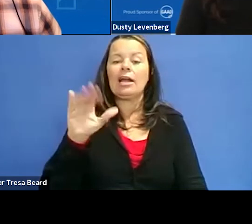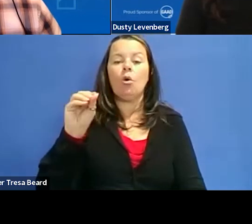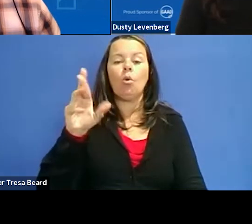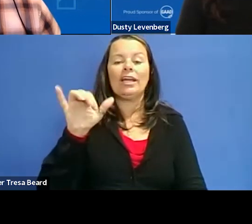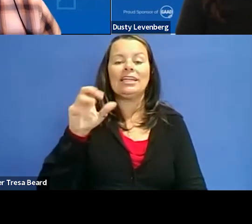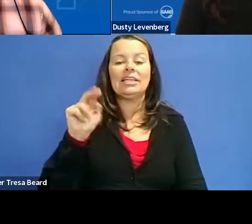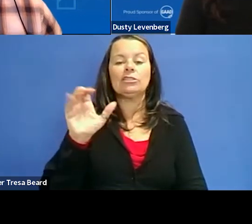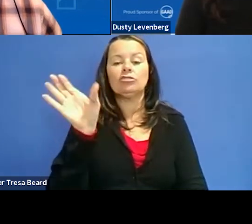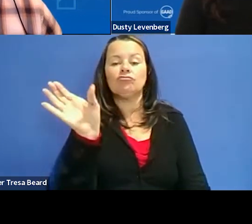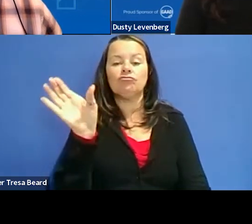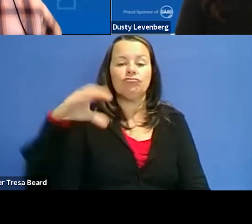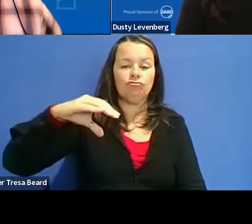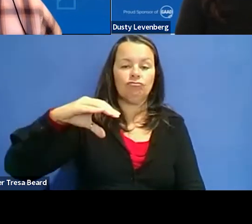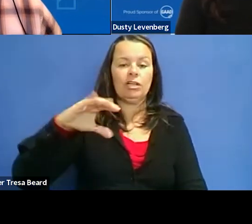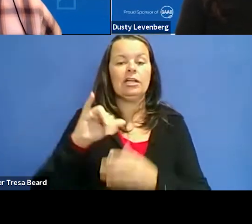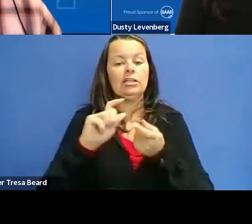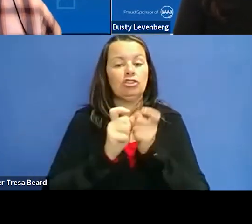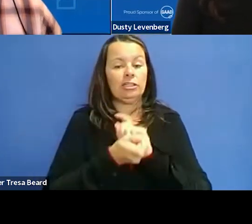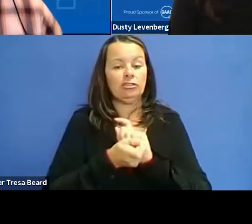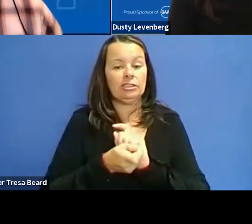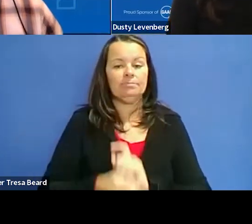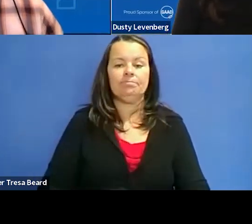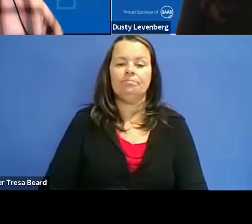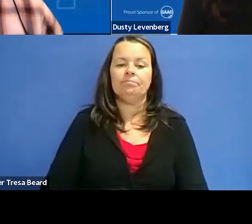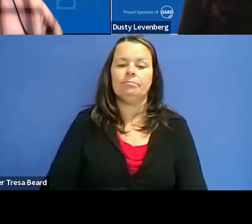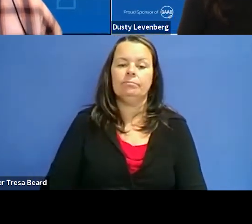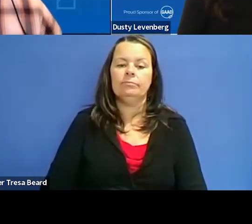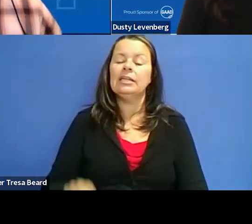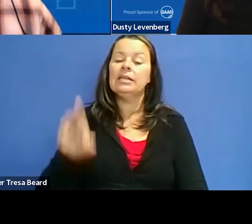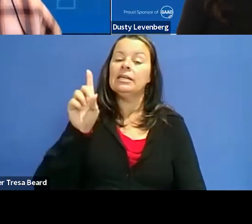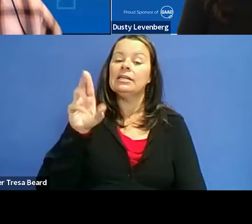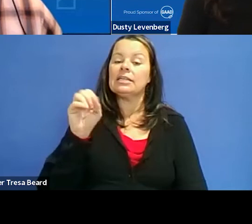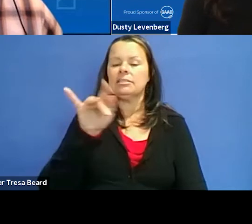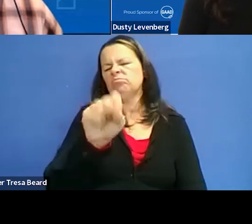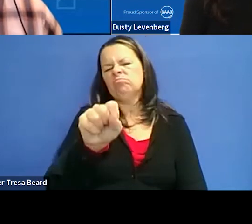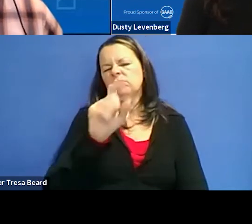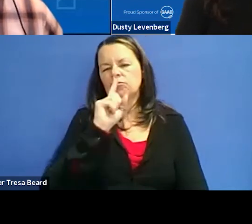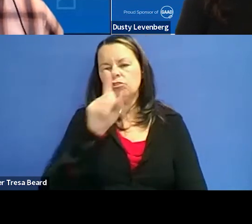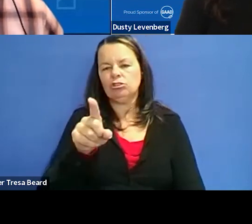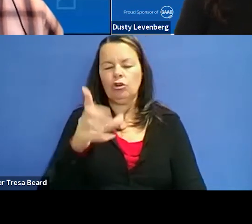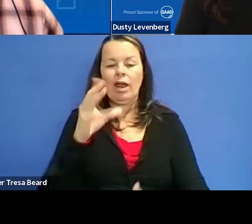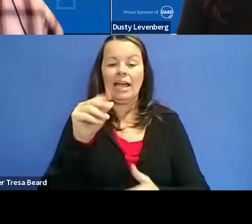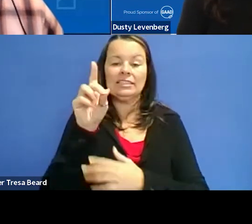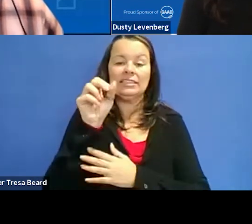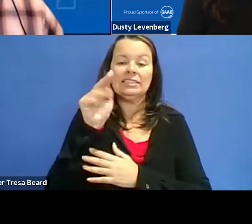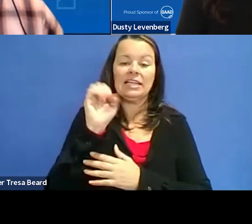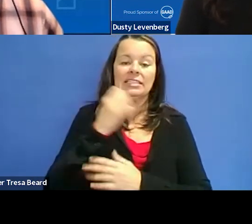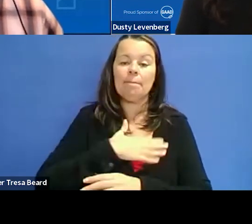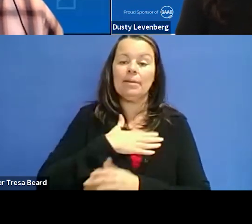Dusty Levenberg: This is Dusty speaking. Yes, for sure. So Dennis, please correct me if my dates are mixed up.